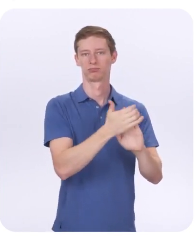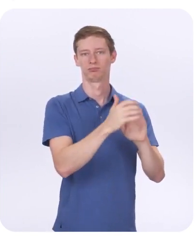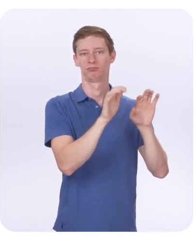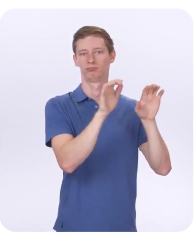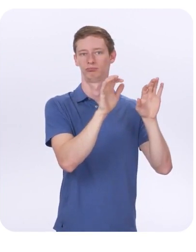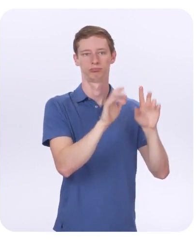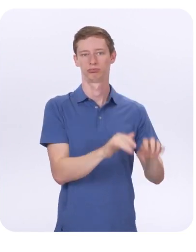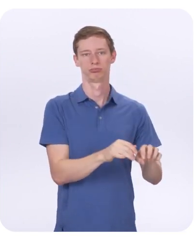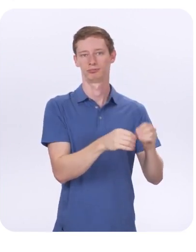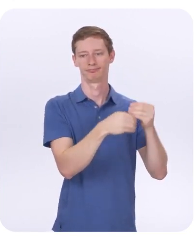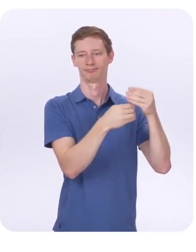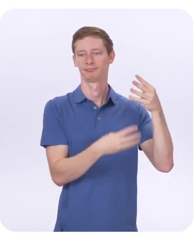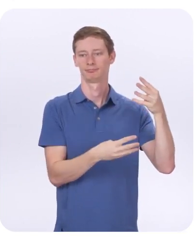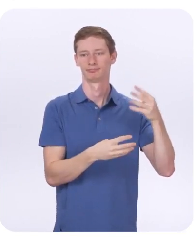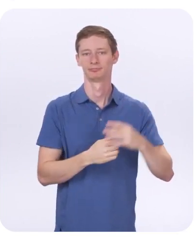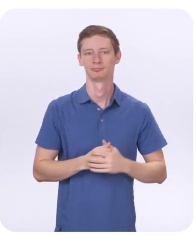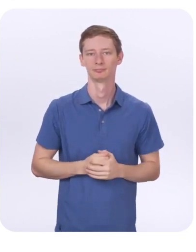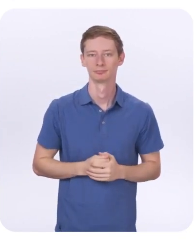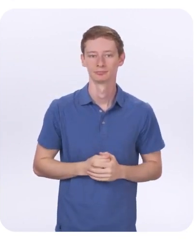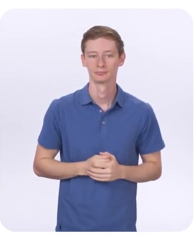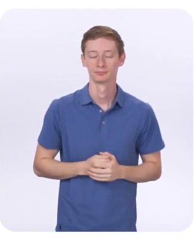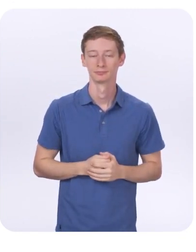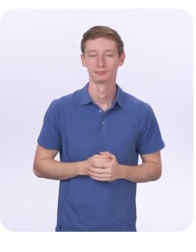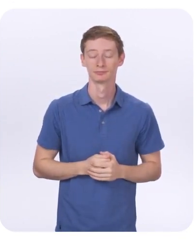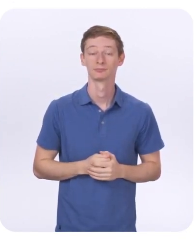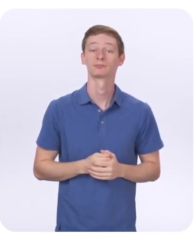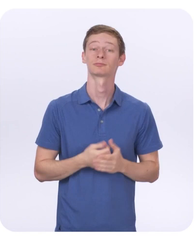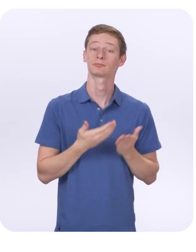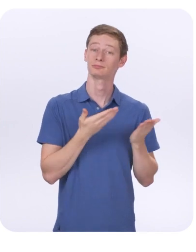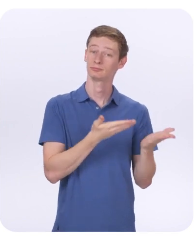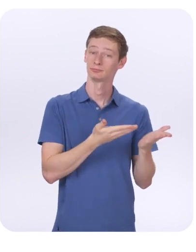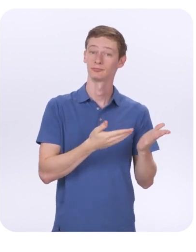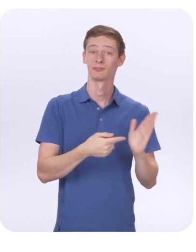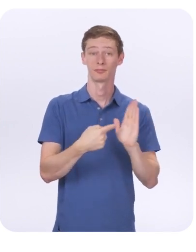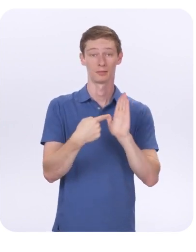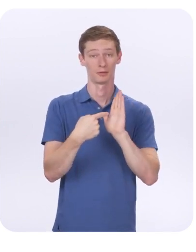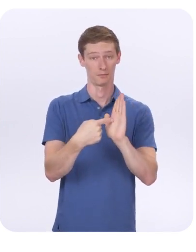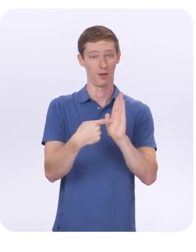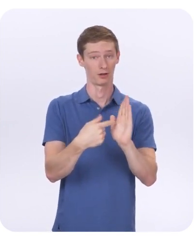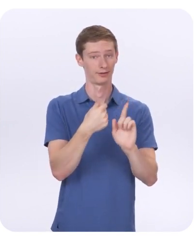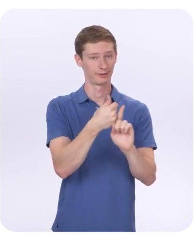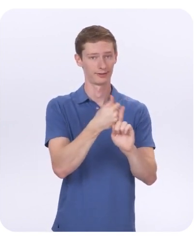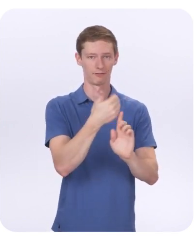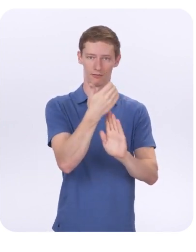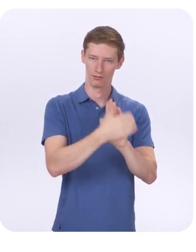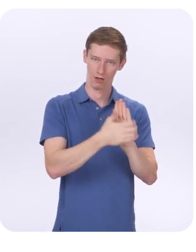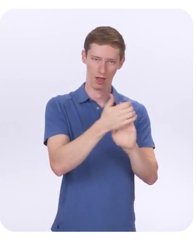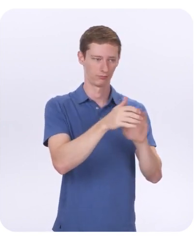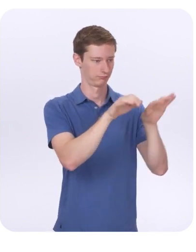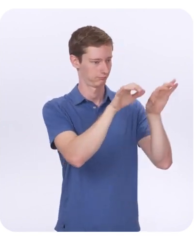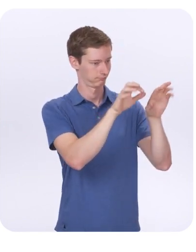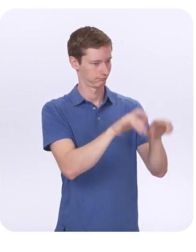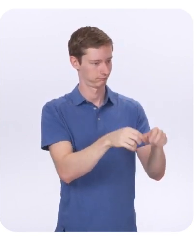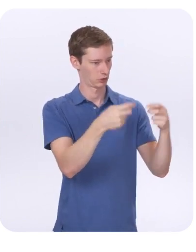as some explanations; it generated this code in just a few seconds. If you execute it,